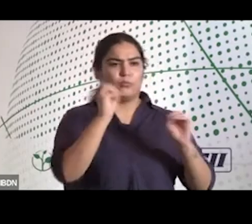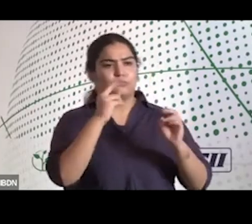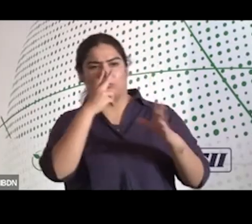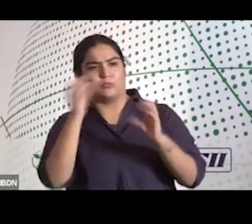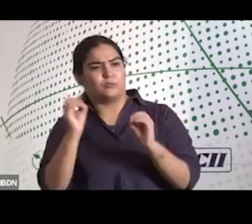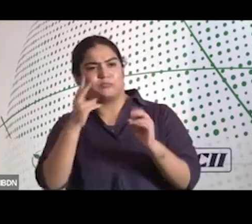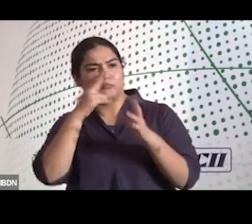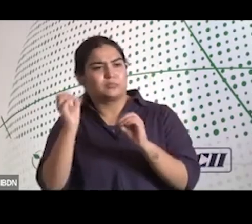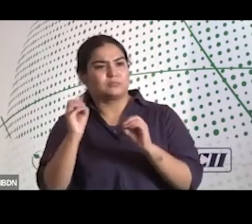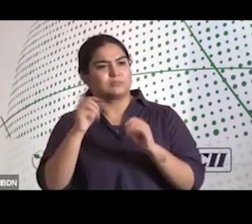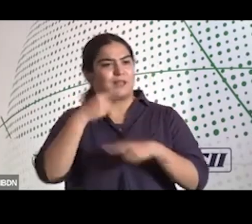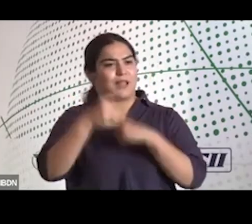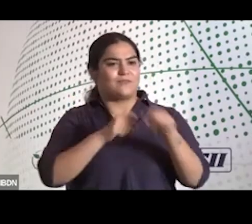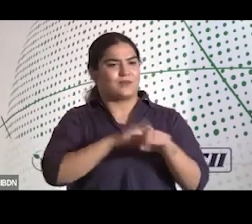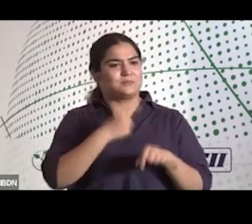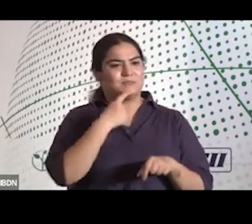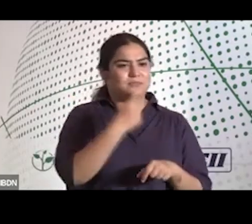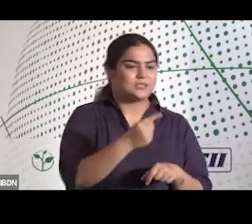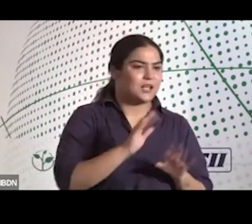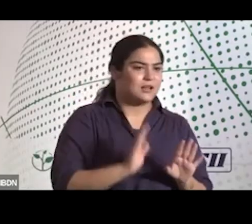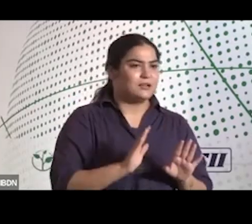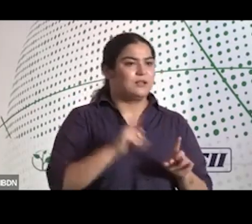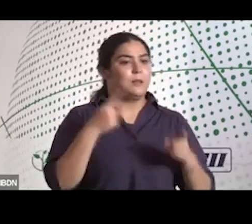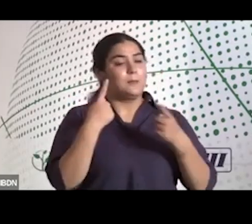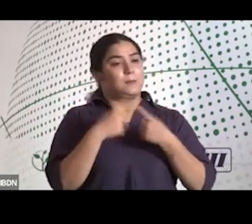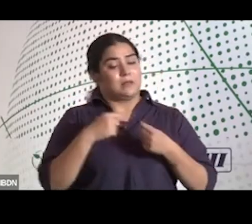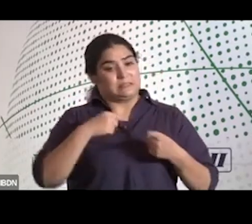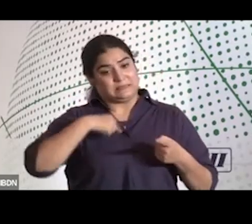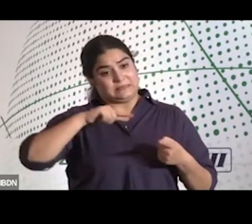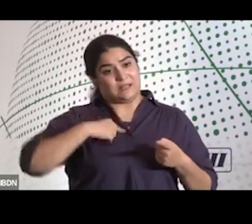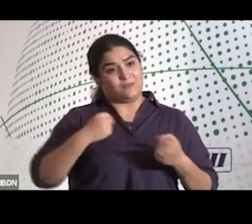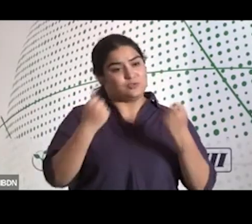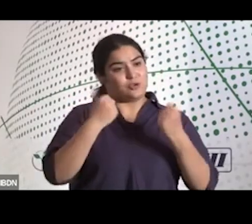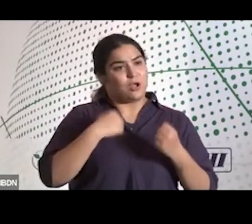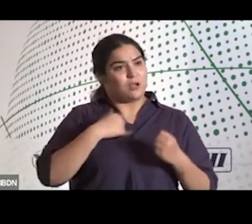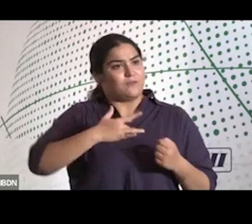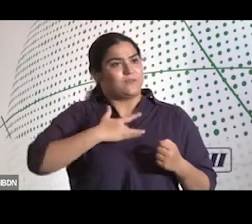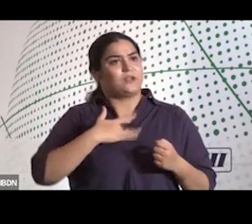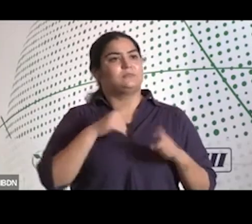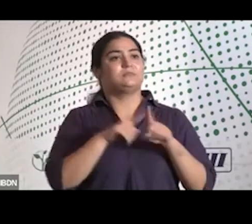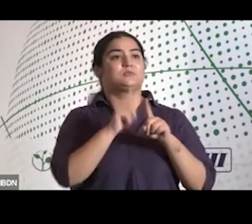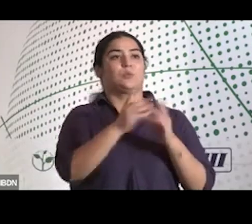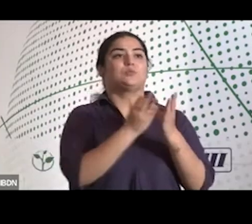And that's why we strongly feel that we need to build this solution together.